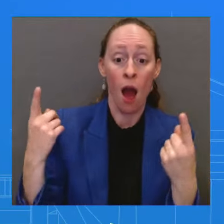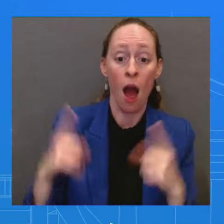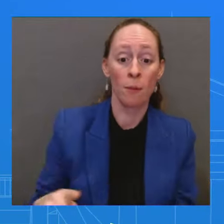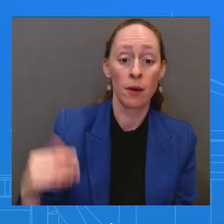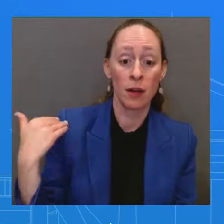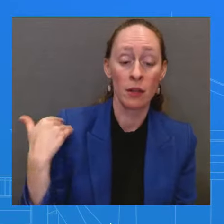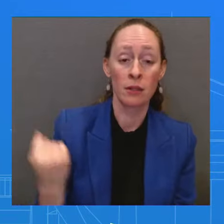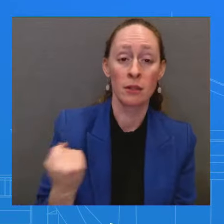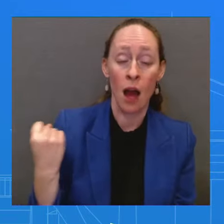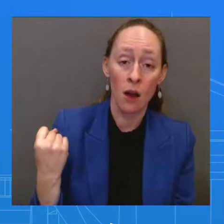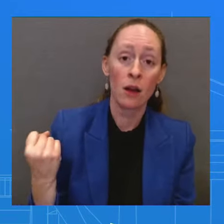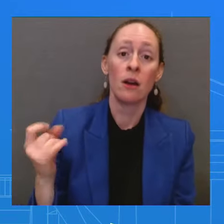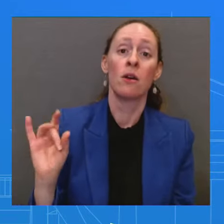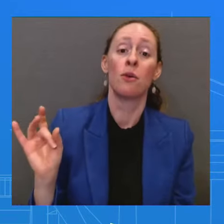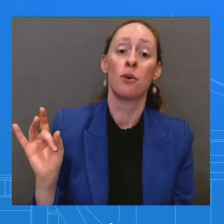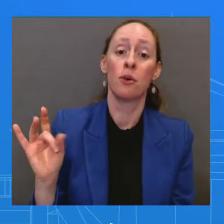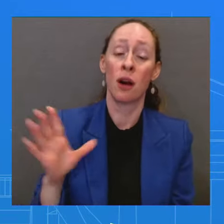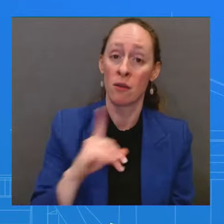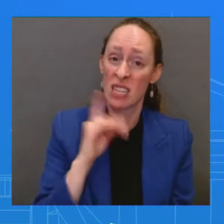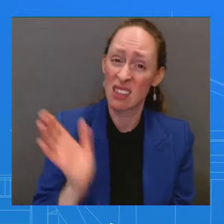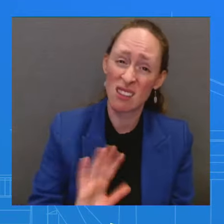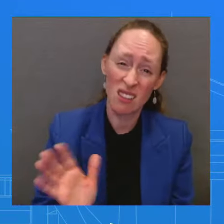But House Republicans should have never gotten us that far.